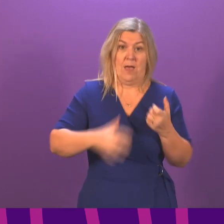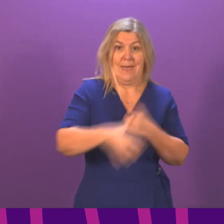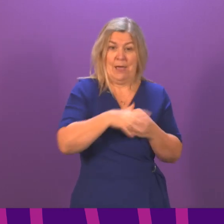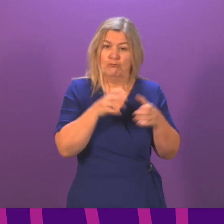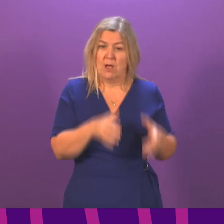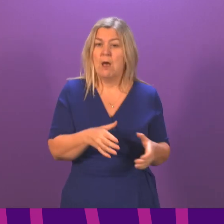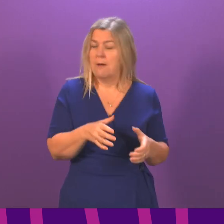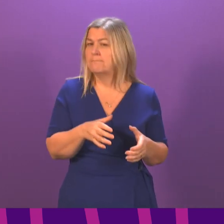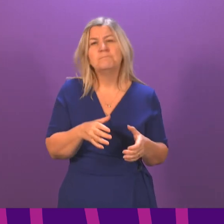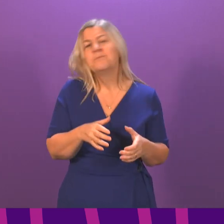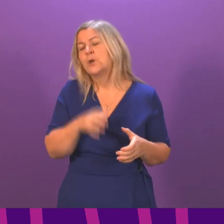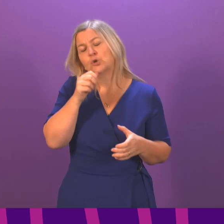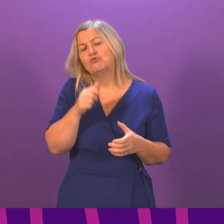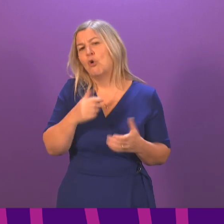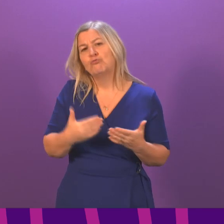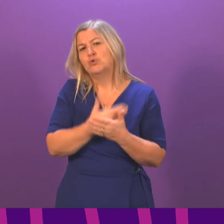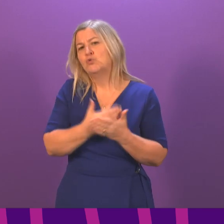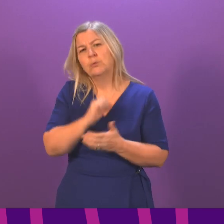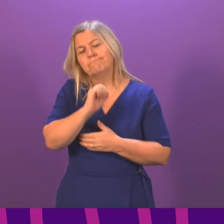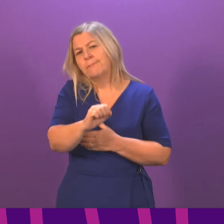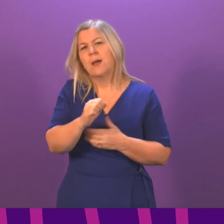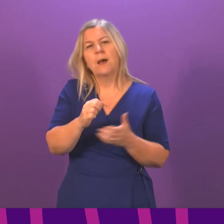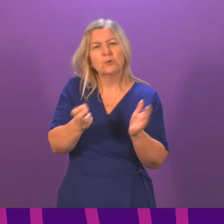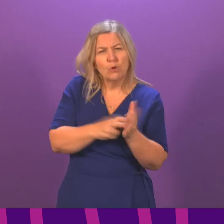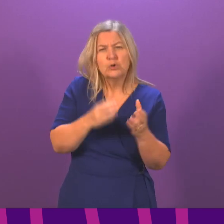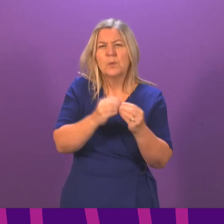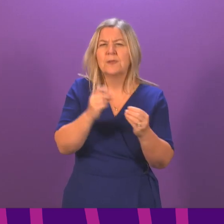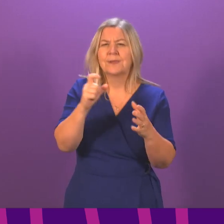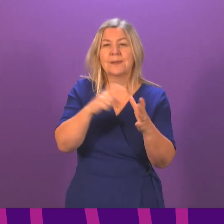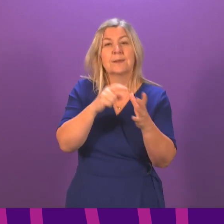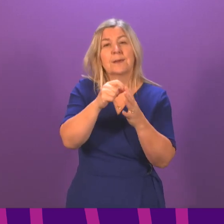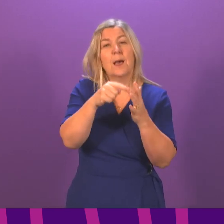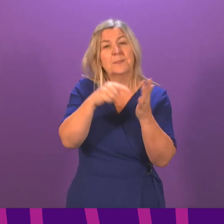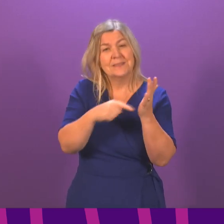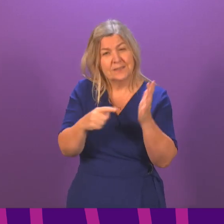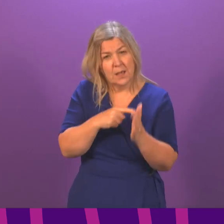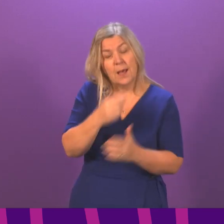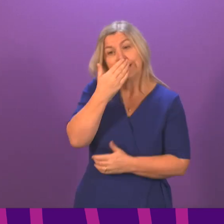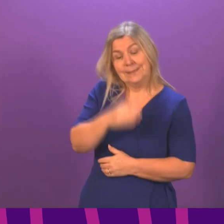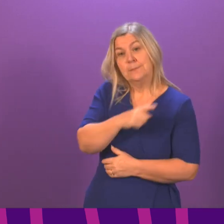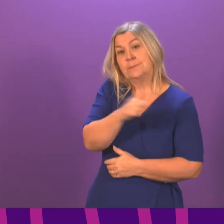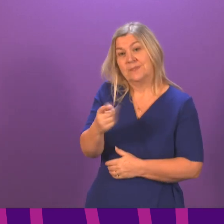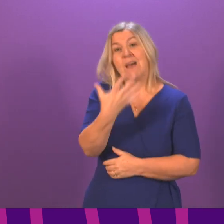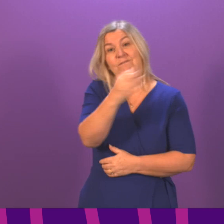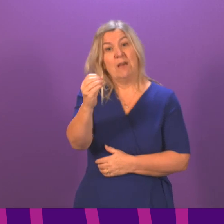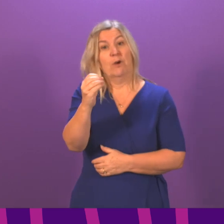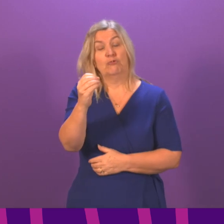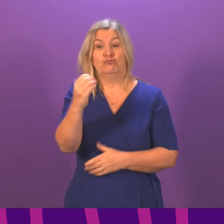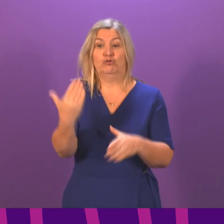contract with Capita at Skypark, in my constituency. That will result in 500 jobs lost over the